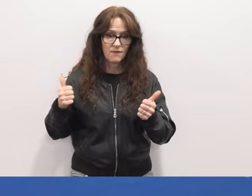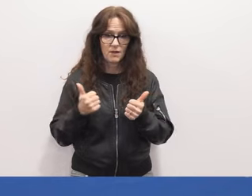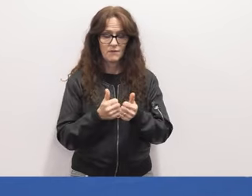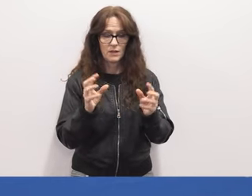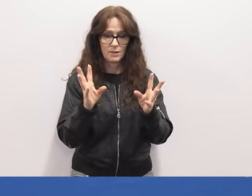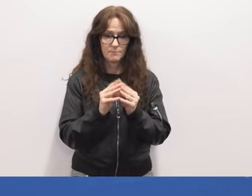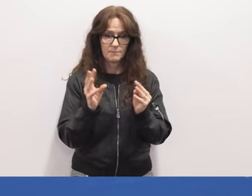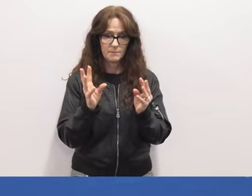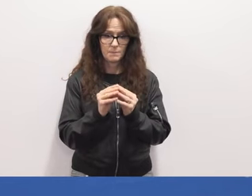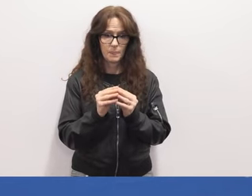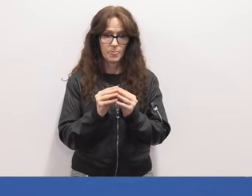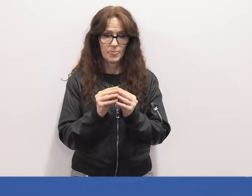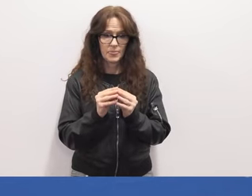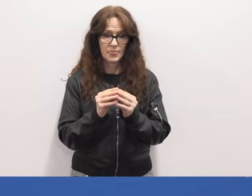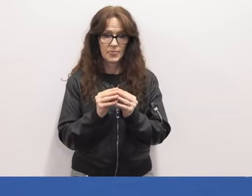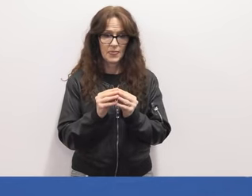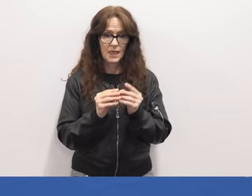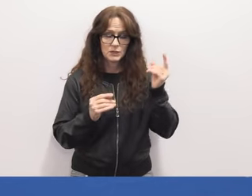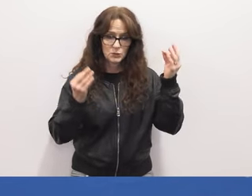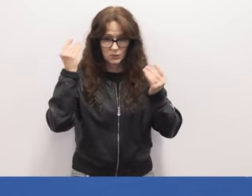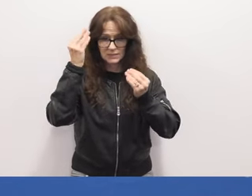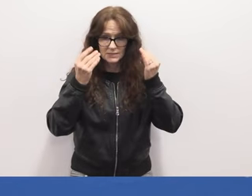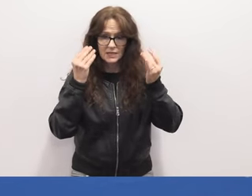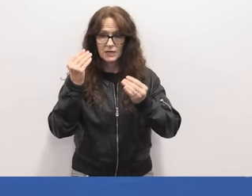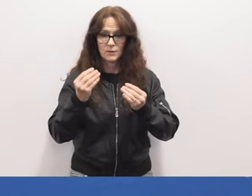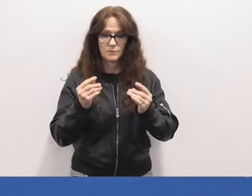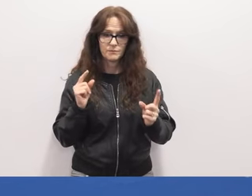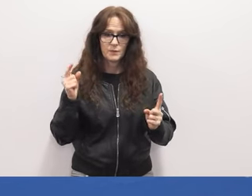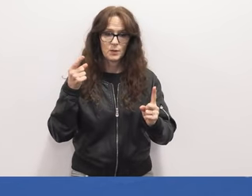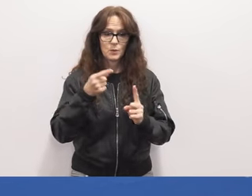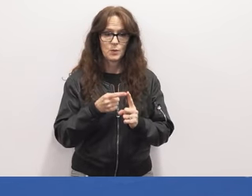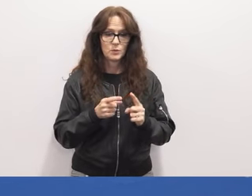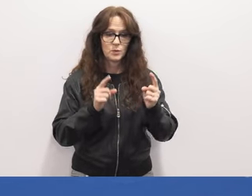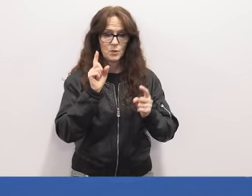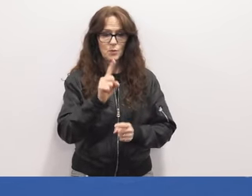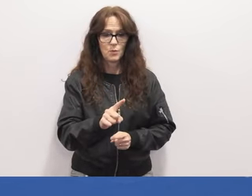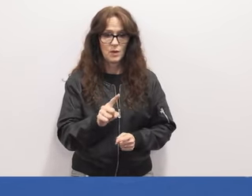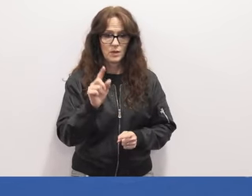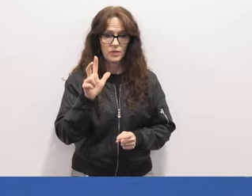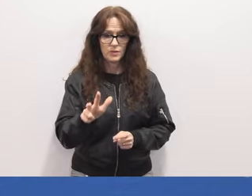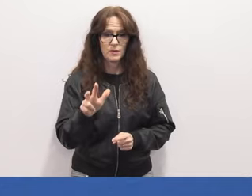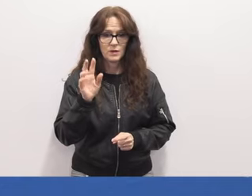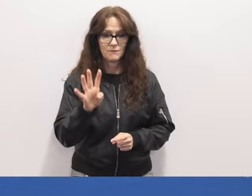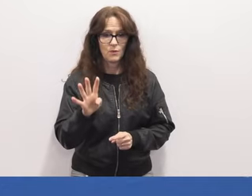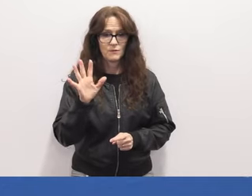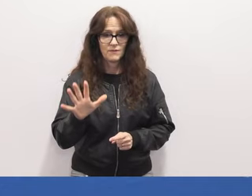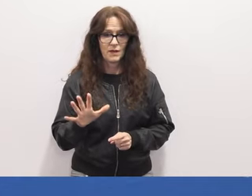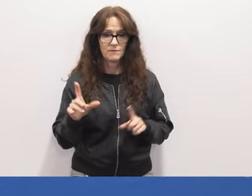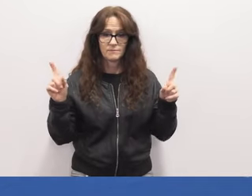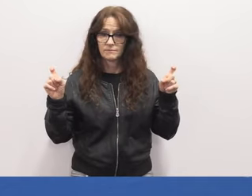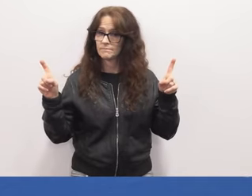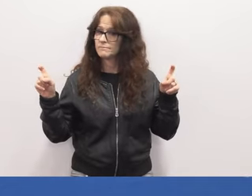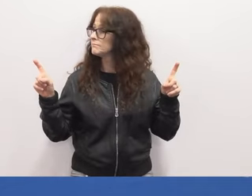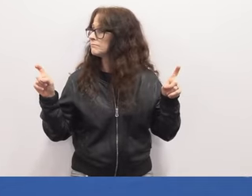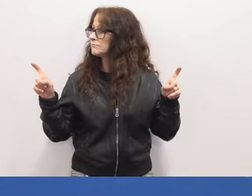to consider goals one, three, four, and five. [Jill Baker] Yeah, with a rewrite and-